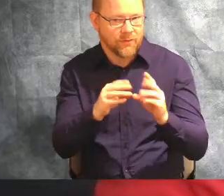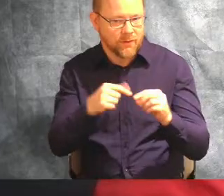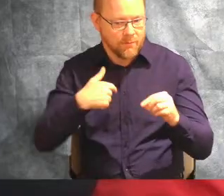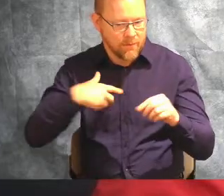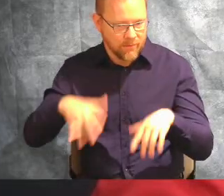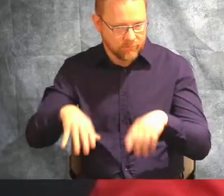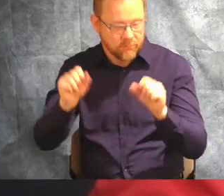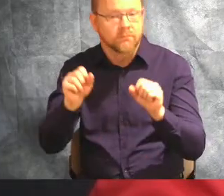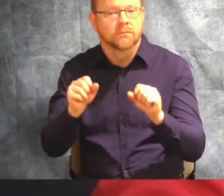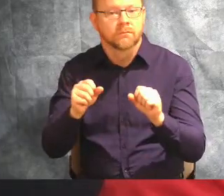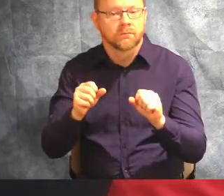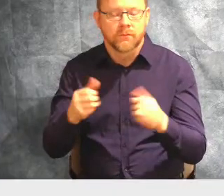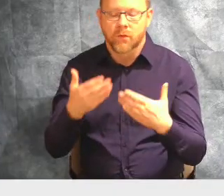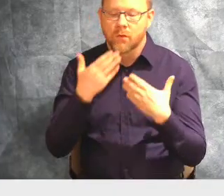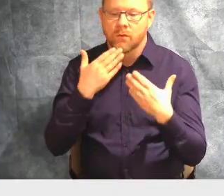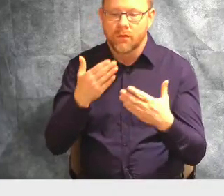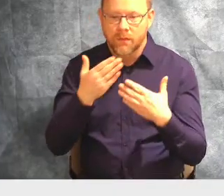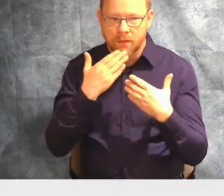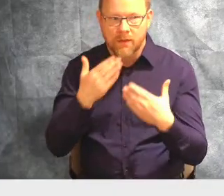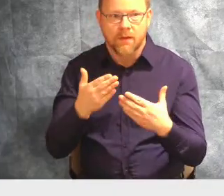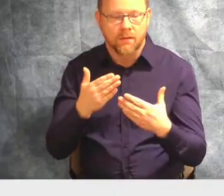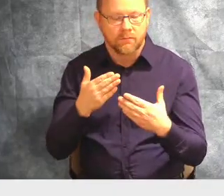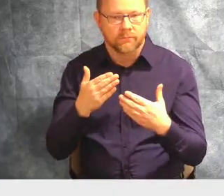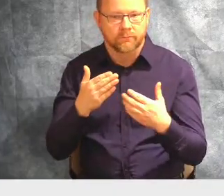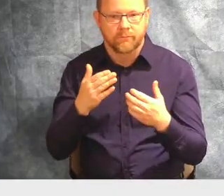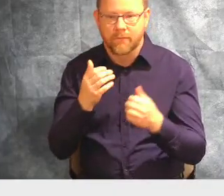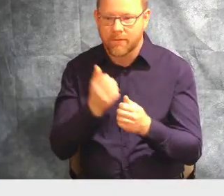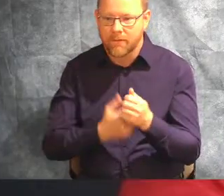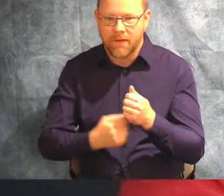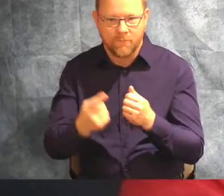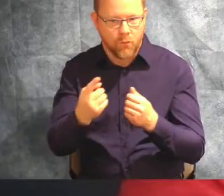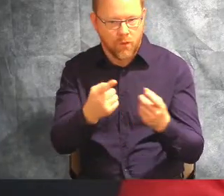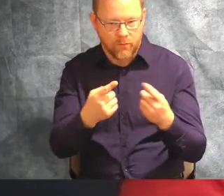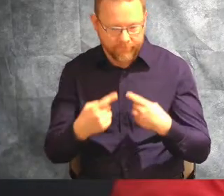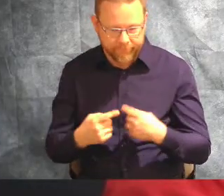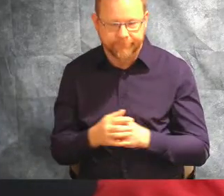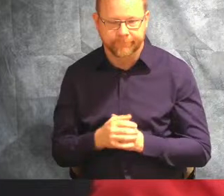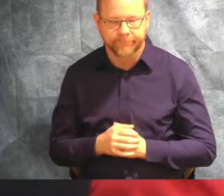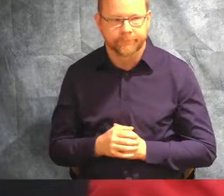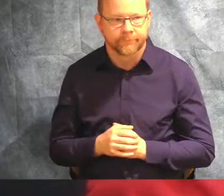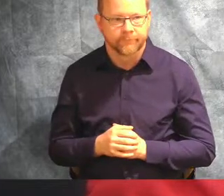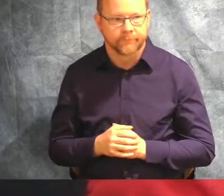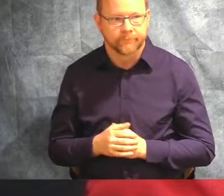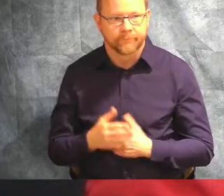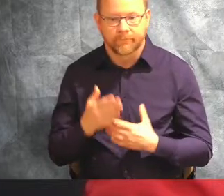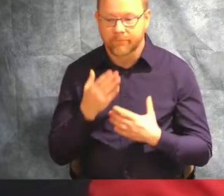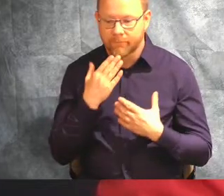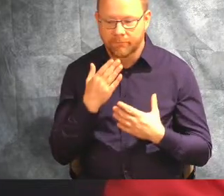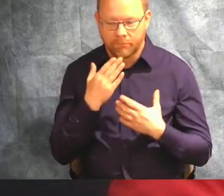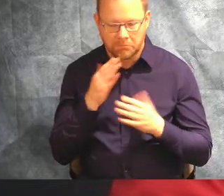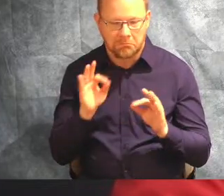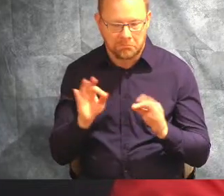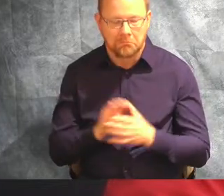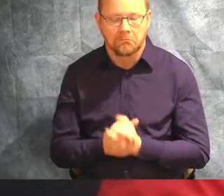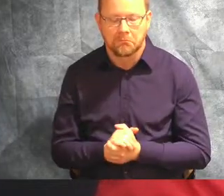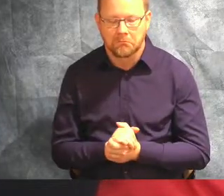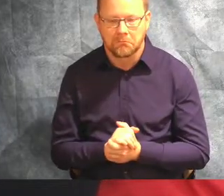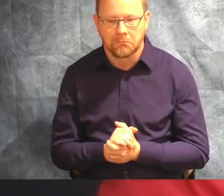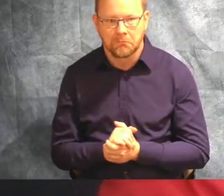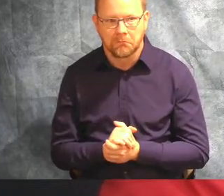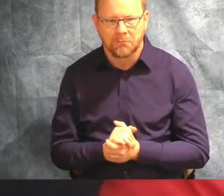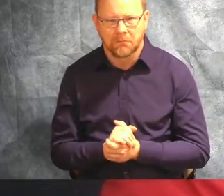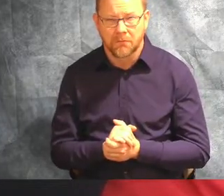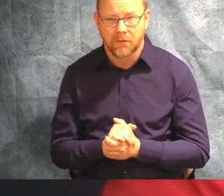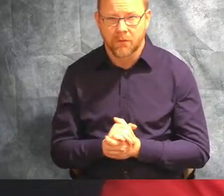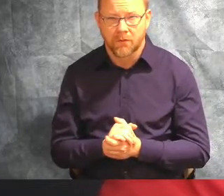I just want to thank all those who came. want to thank all those who came. we had about 25 churches